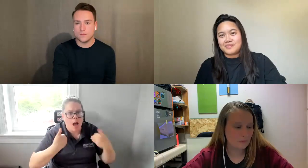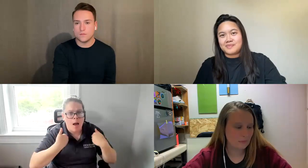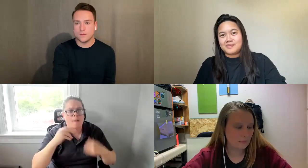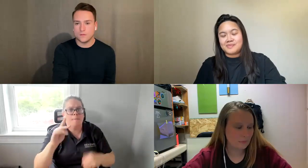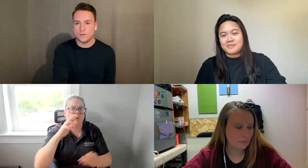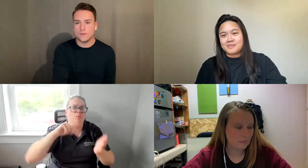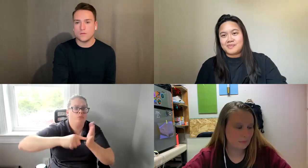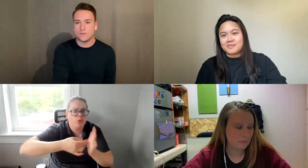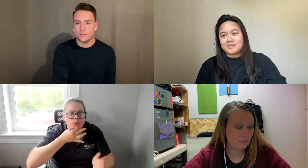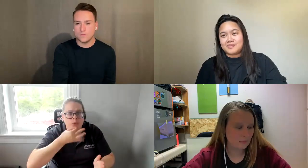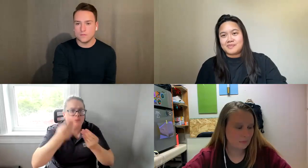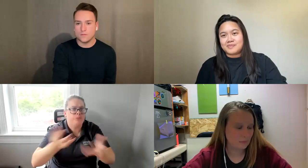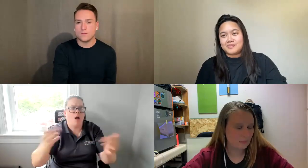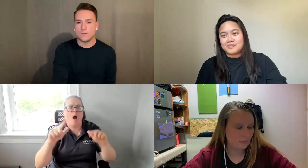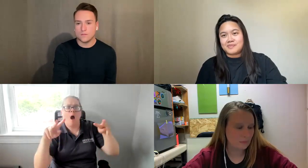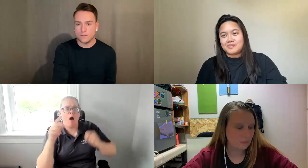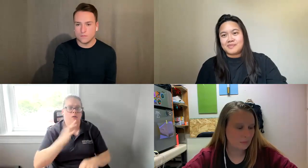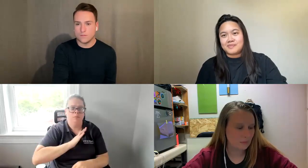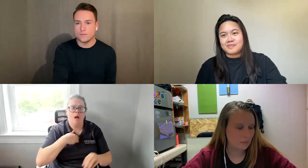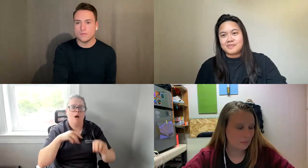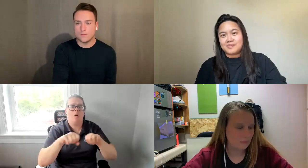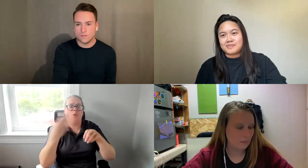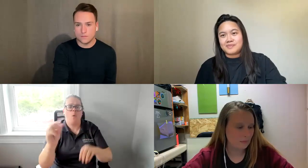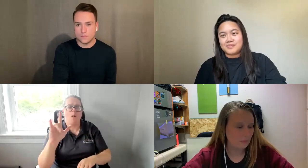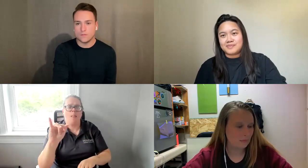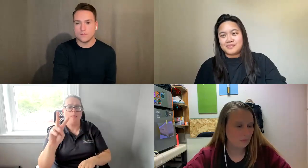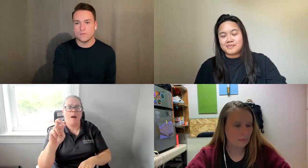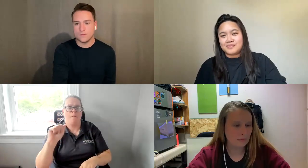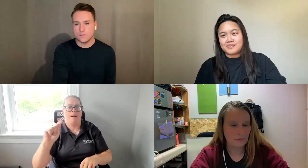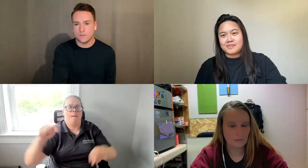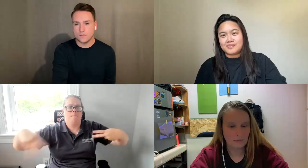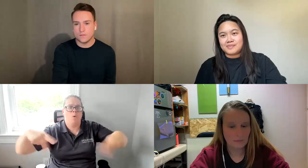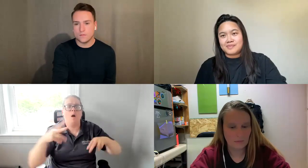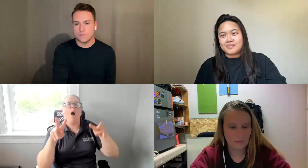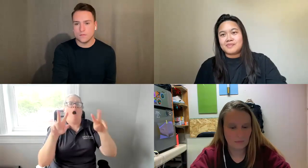during that launch to get that excitement going.